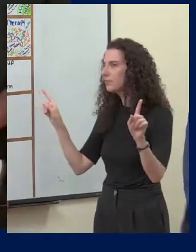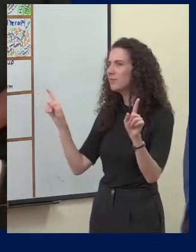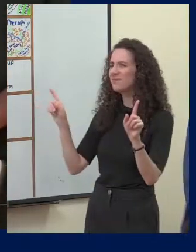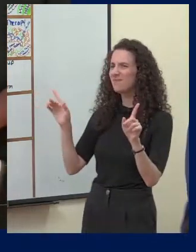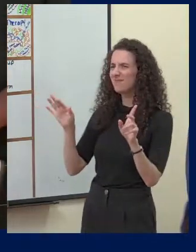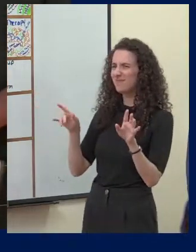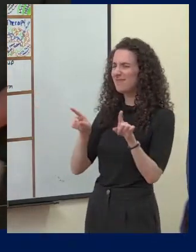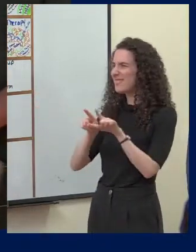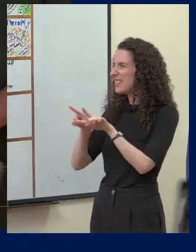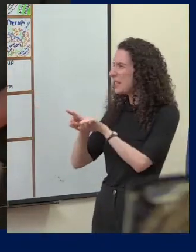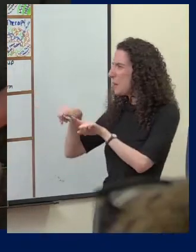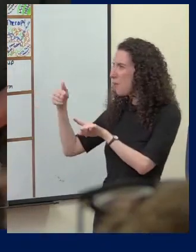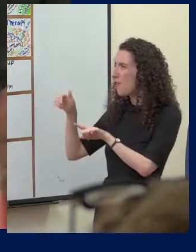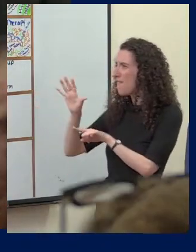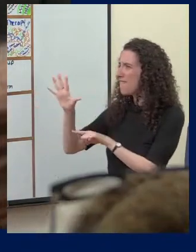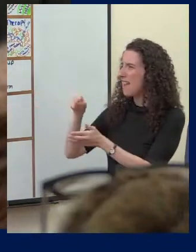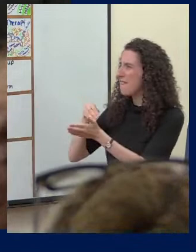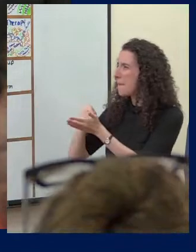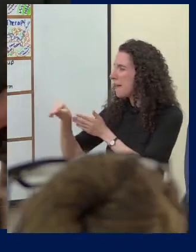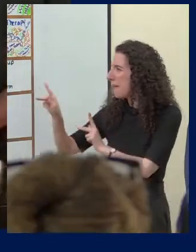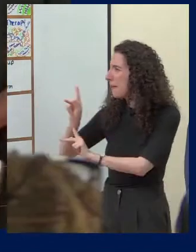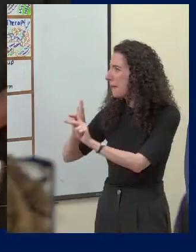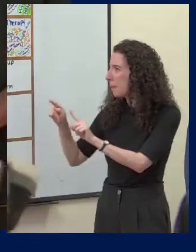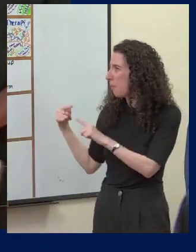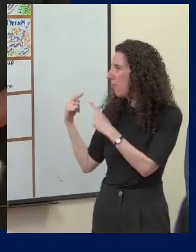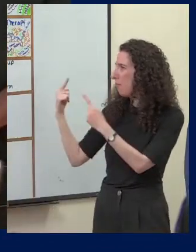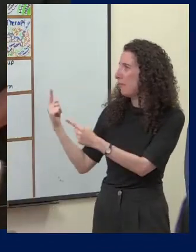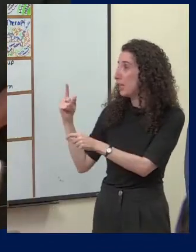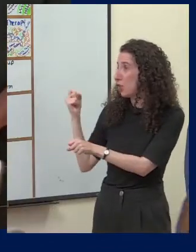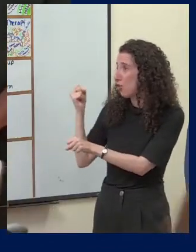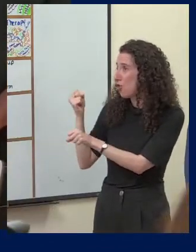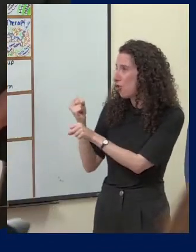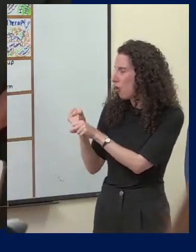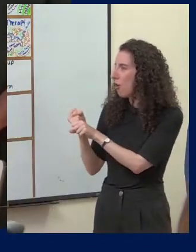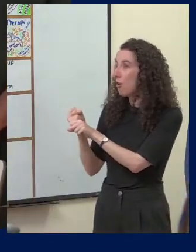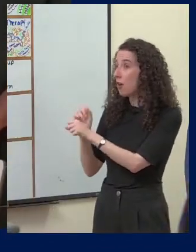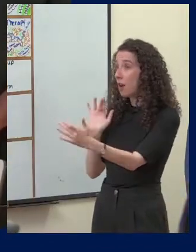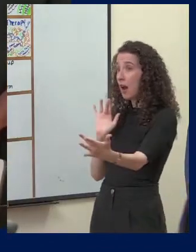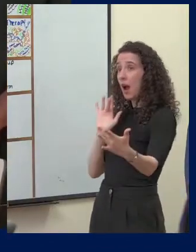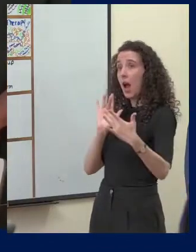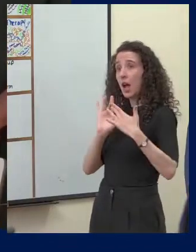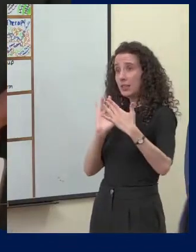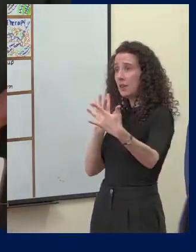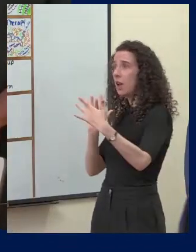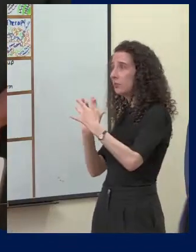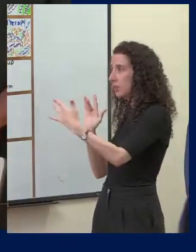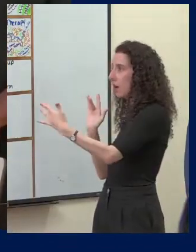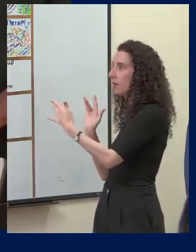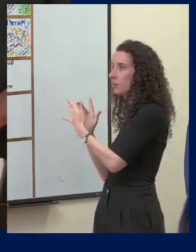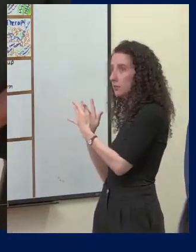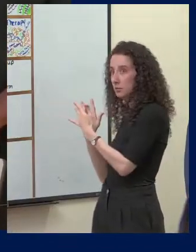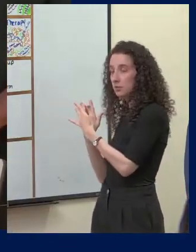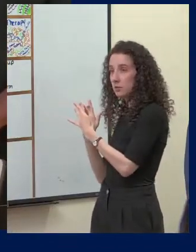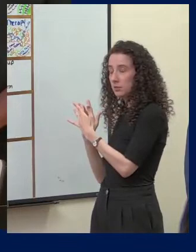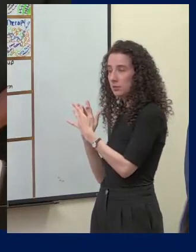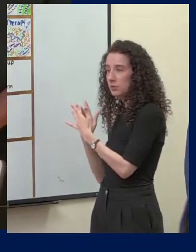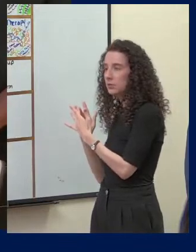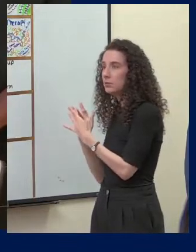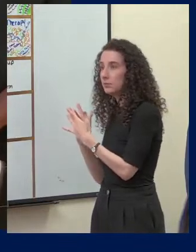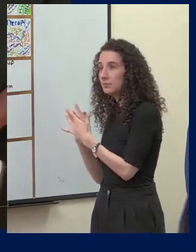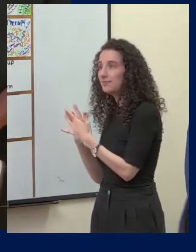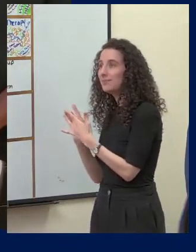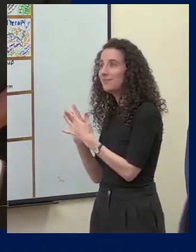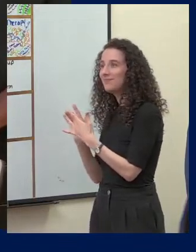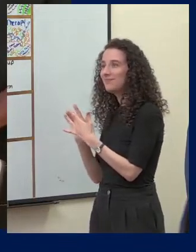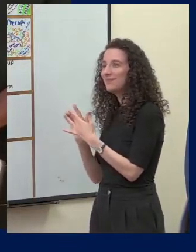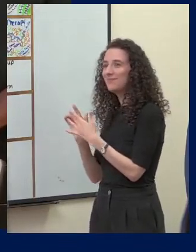million Americans who in the last year reached out and were contacted, they actually reached